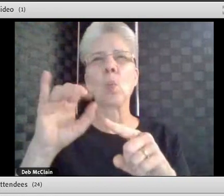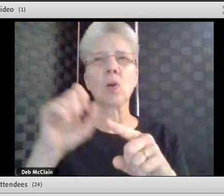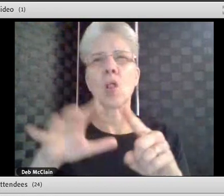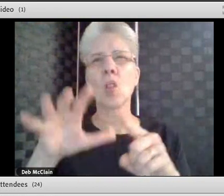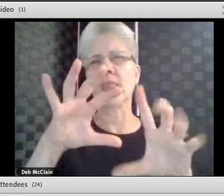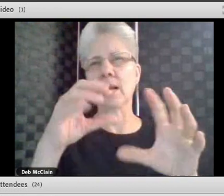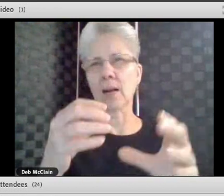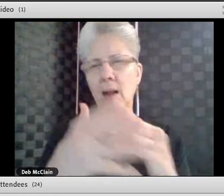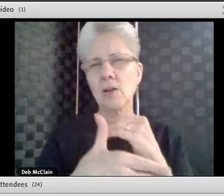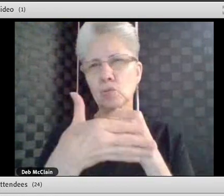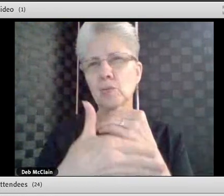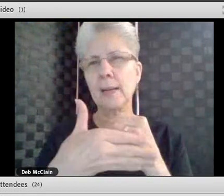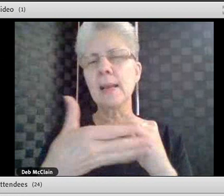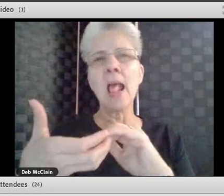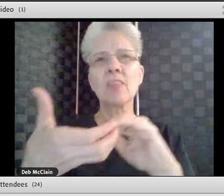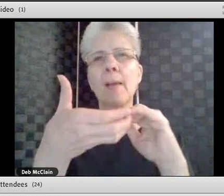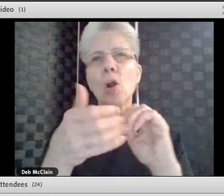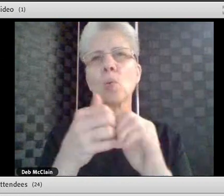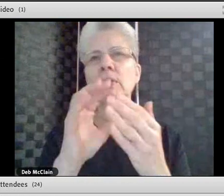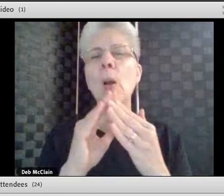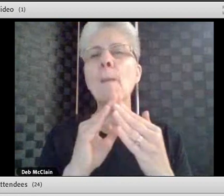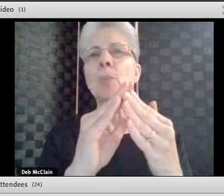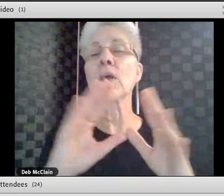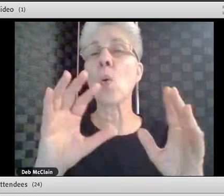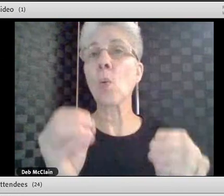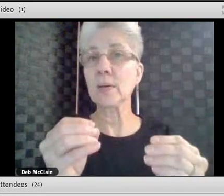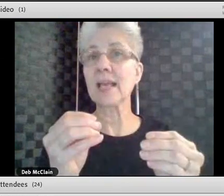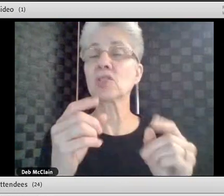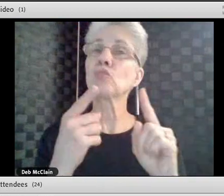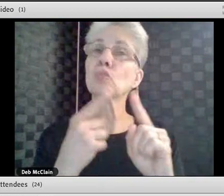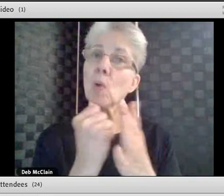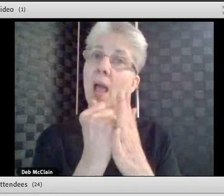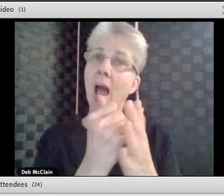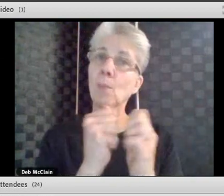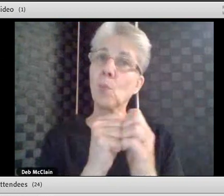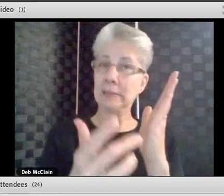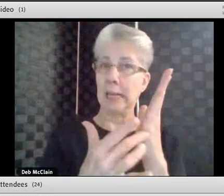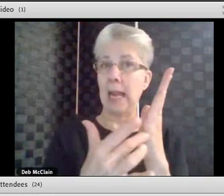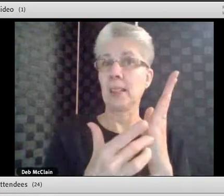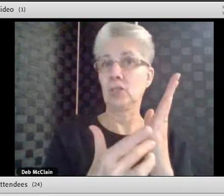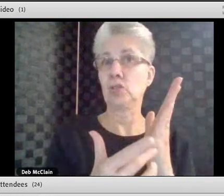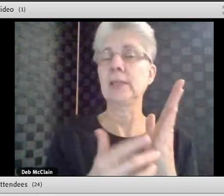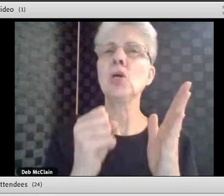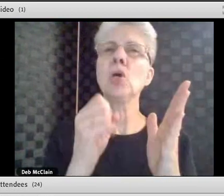and I know there's a bunch of different WERX across the country, and they partner with community organizations